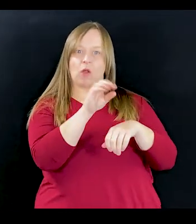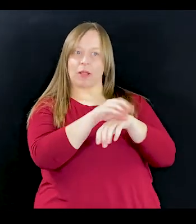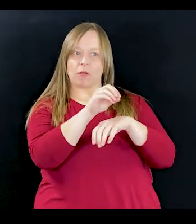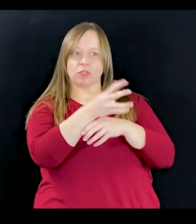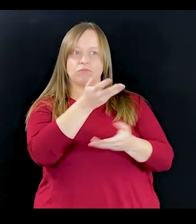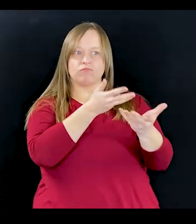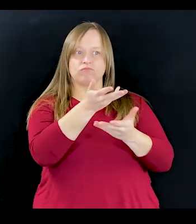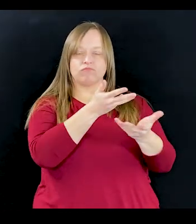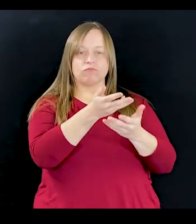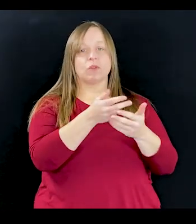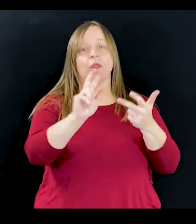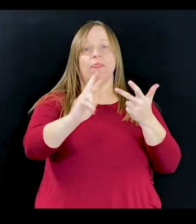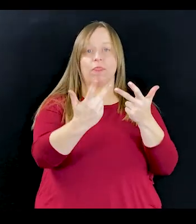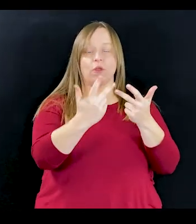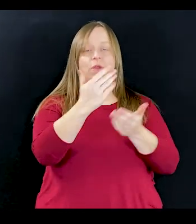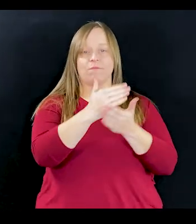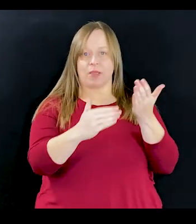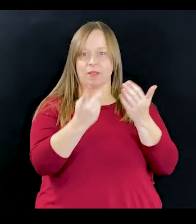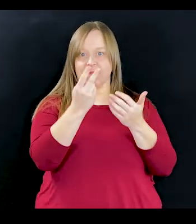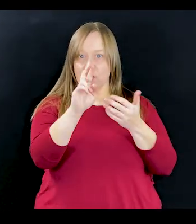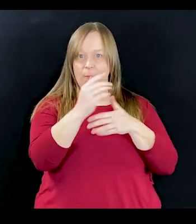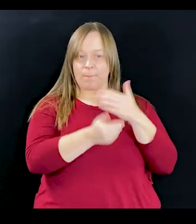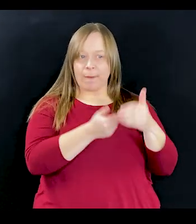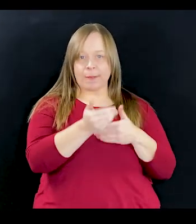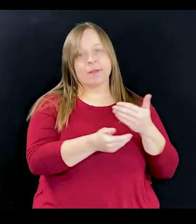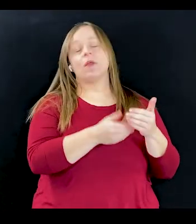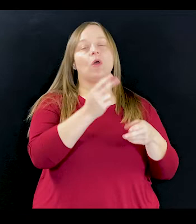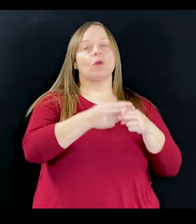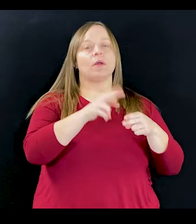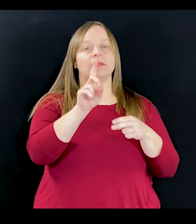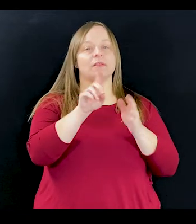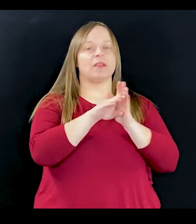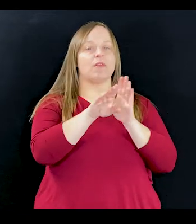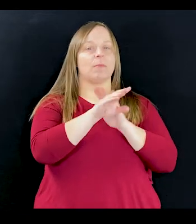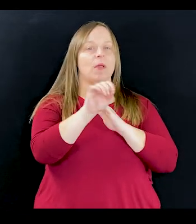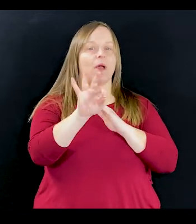VR counselor. The third phase of the VR process is called development of the